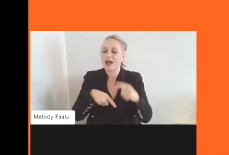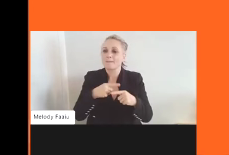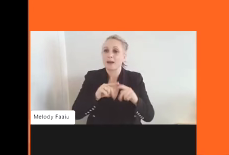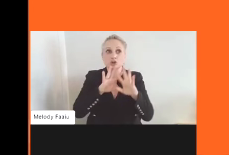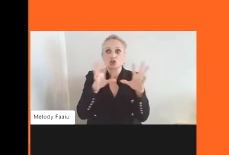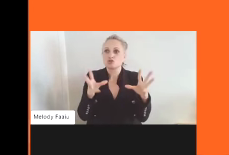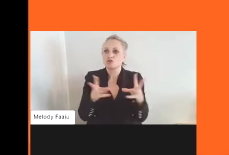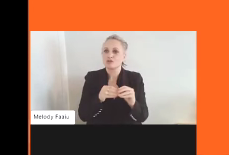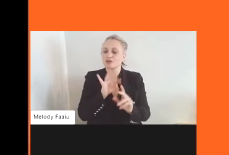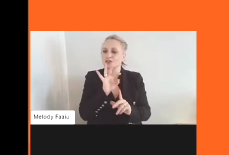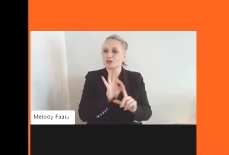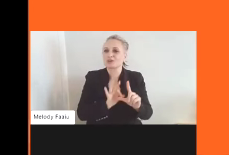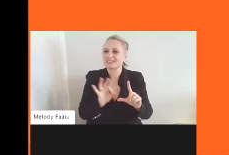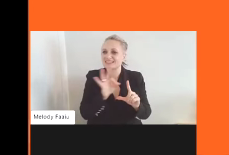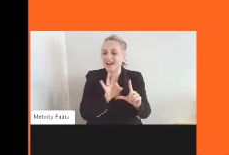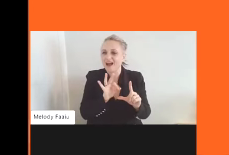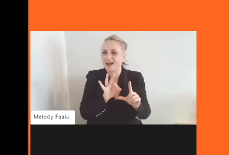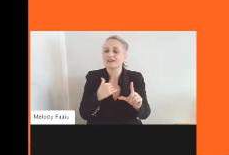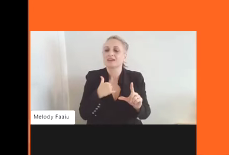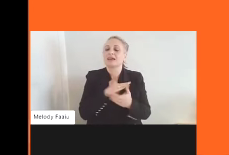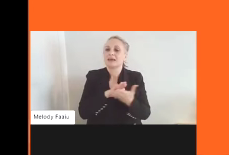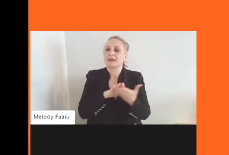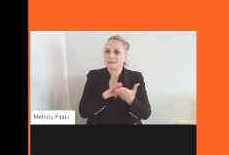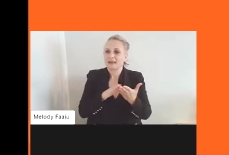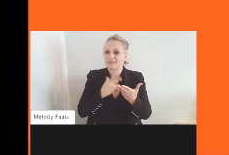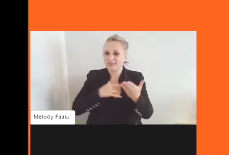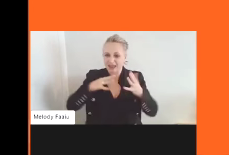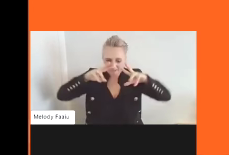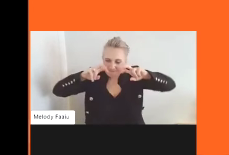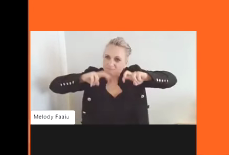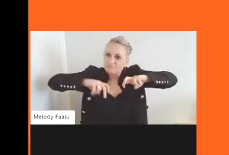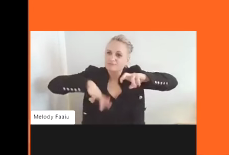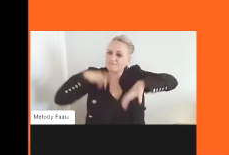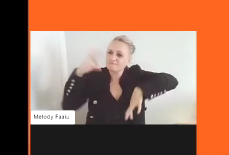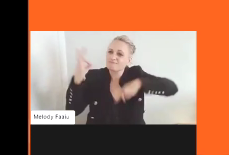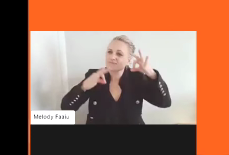to the basics of what it means and why it's important. We'll have